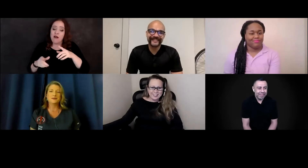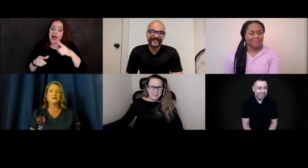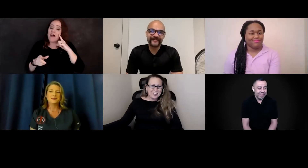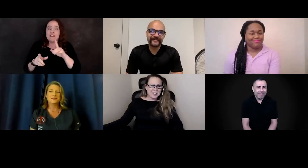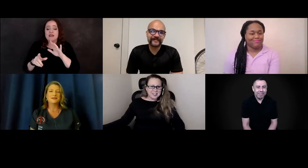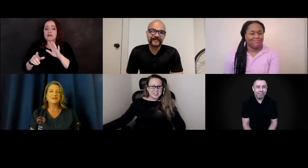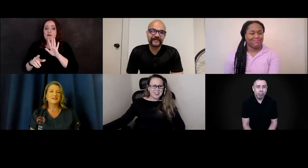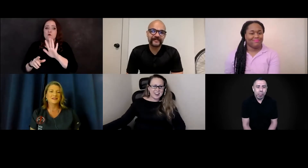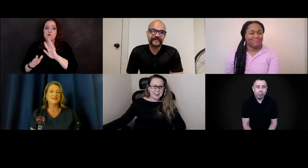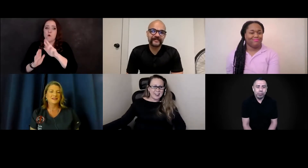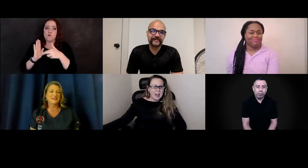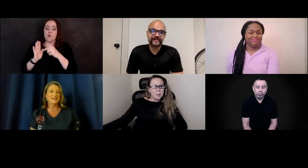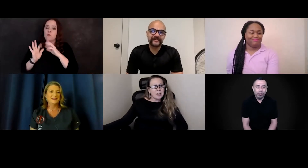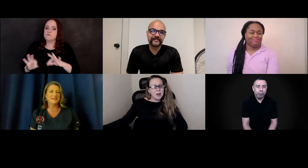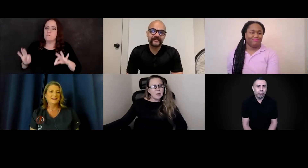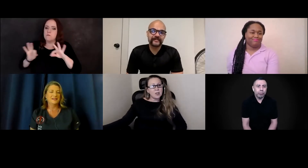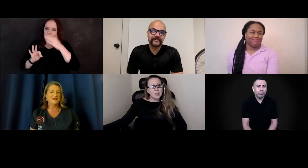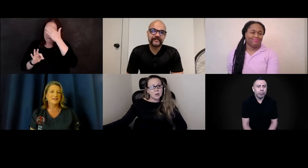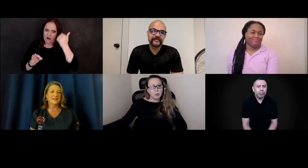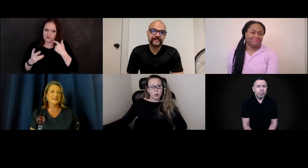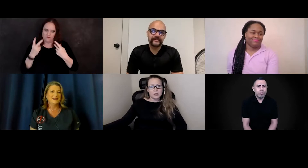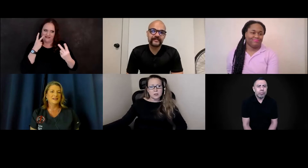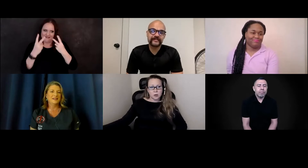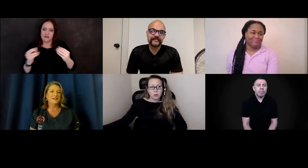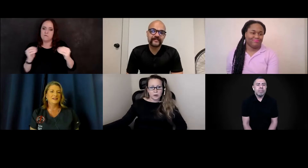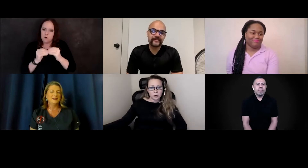But you know, I think your role is so critical.